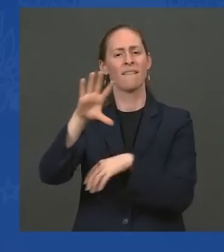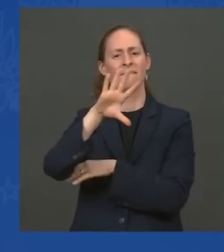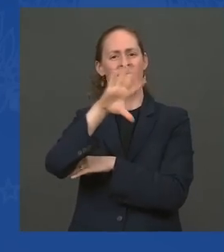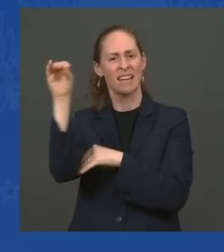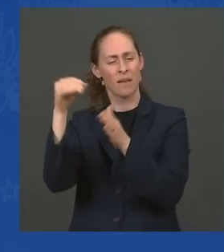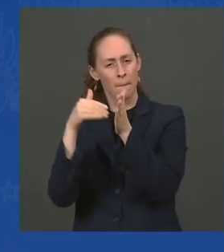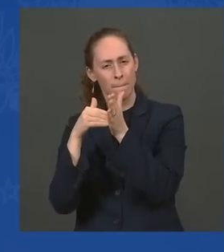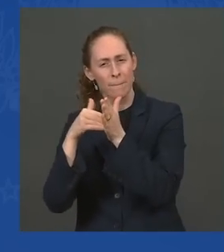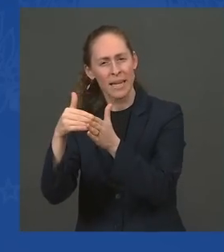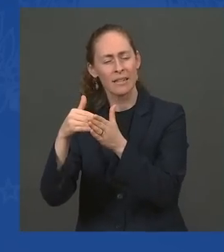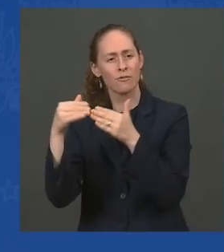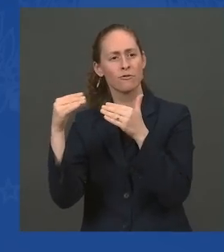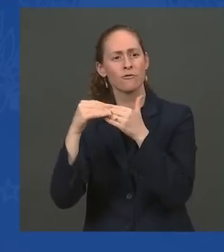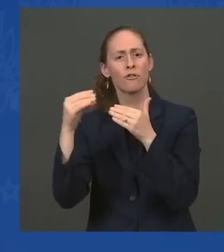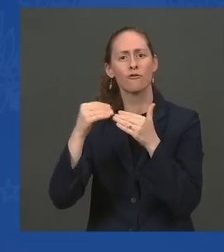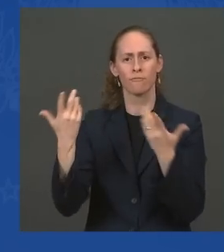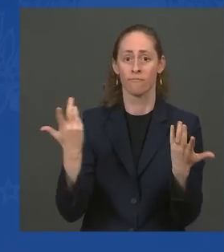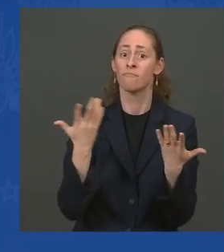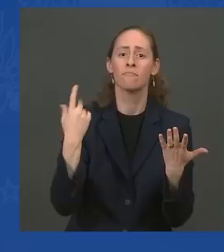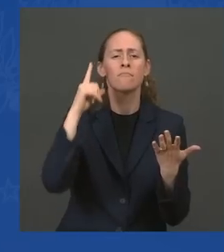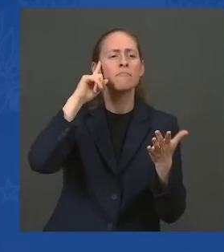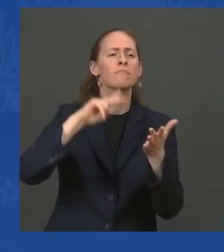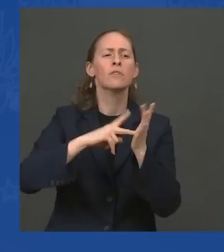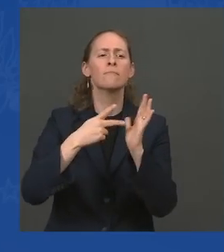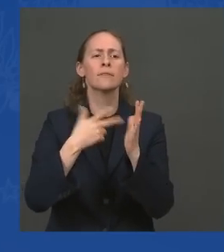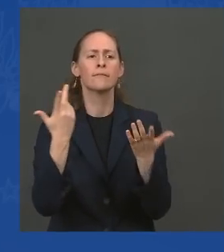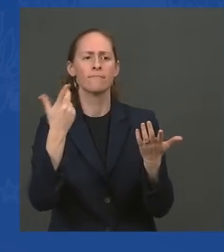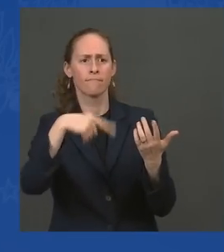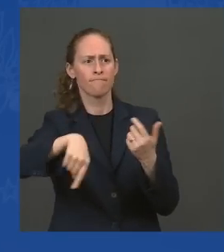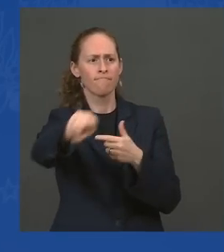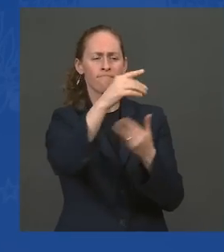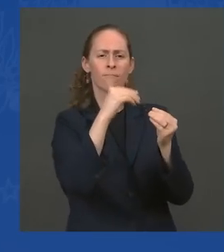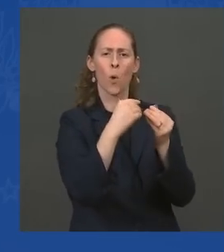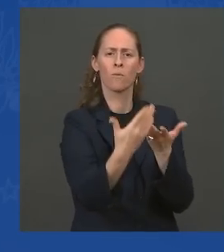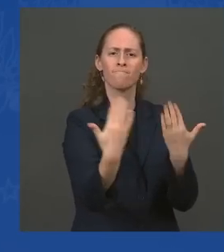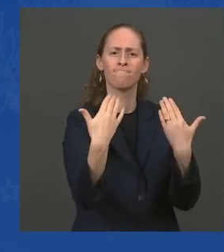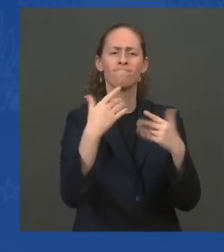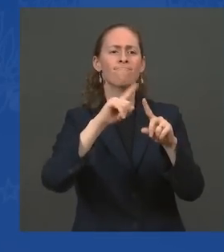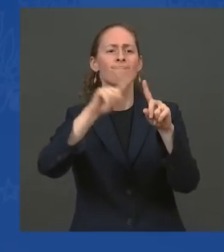participate in this exciting future. This is where General Motors first transformed